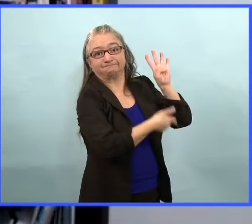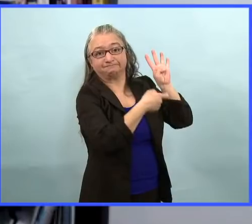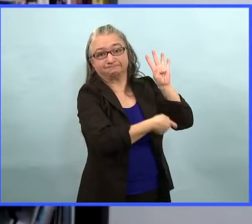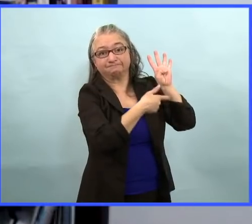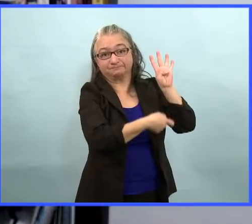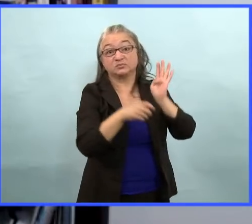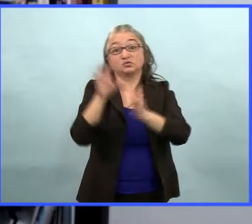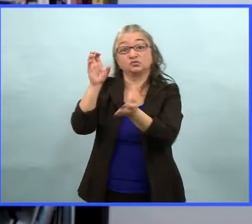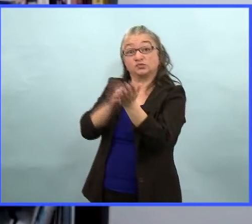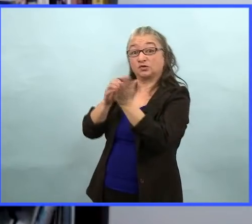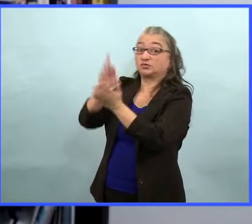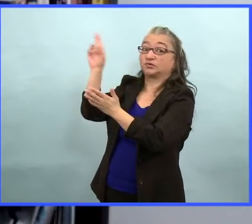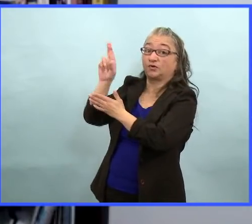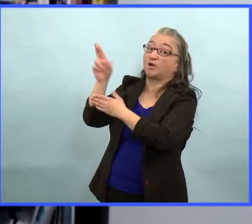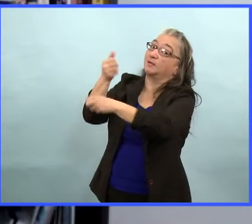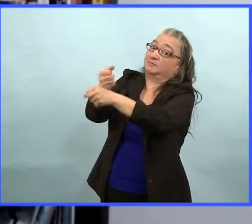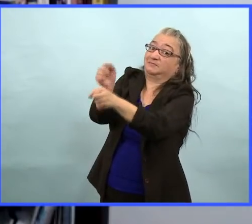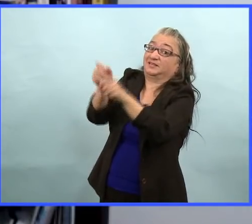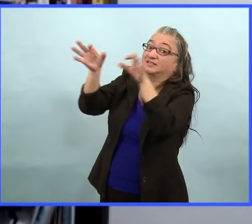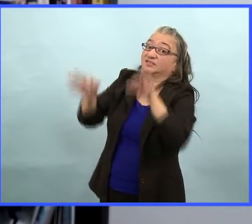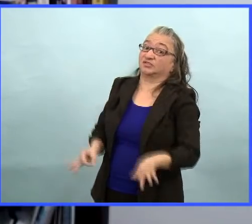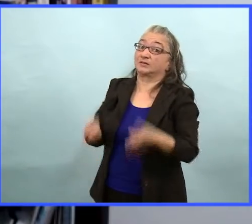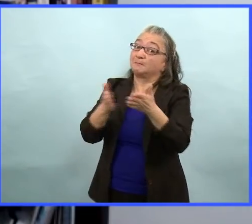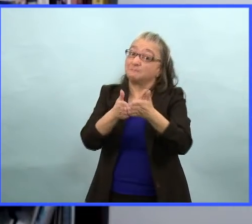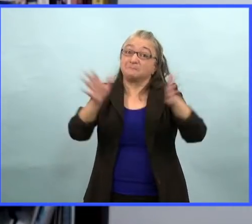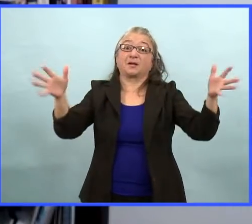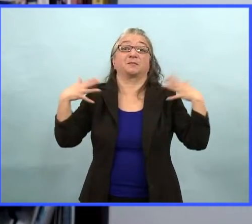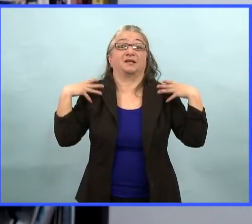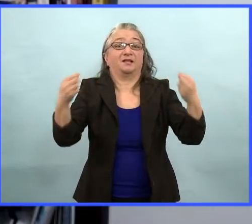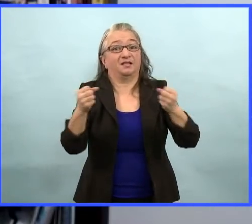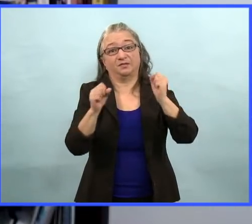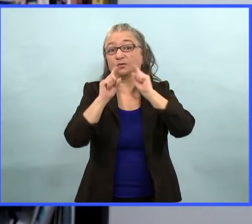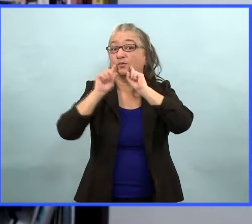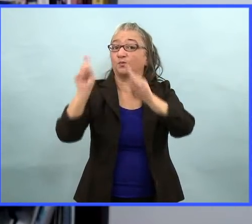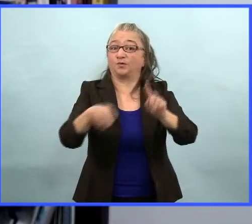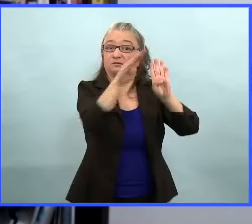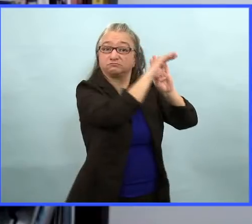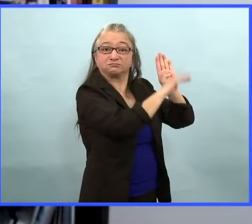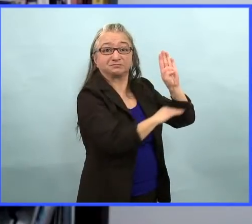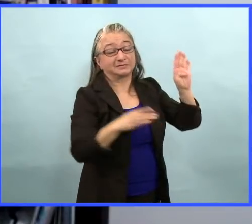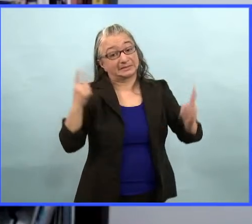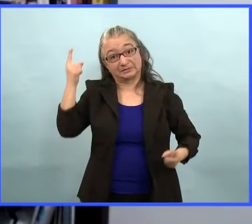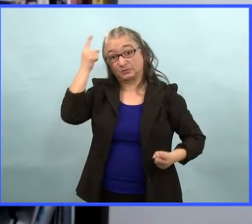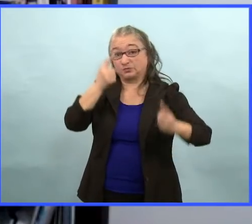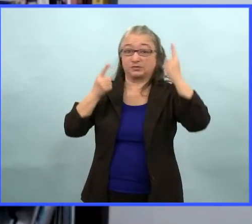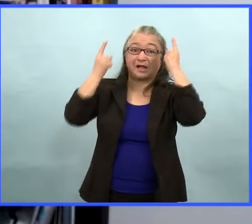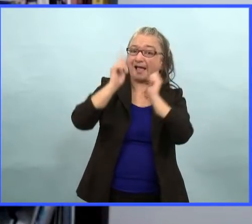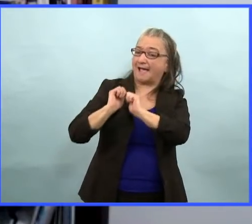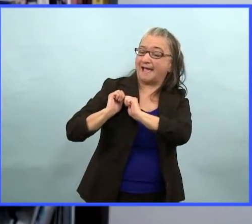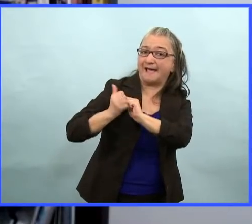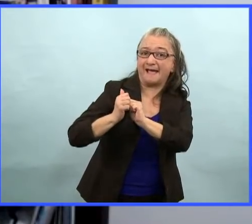orders that has to be carefully considered and weighing out you know what impact this has on all